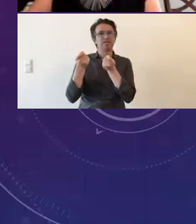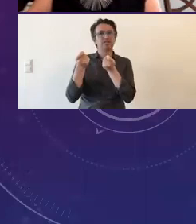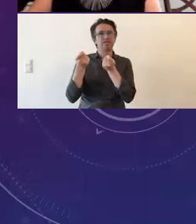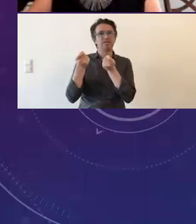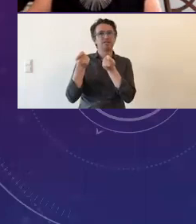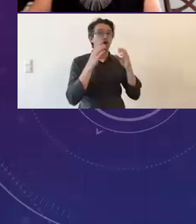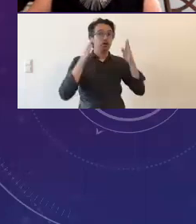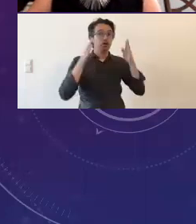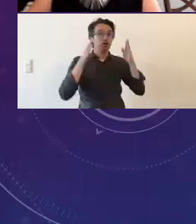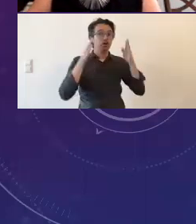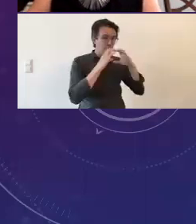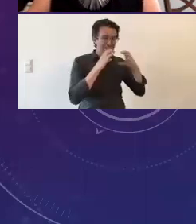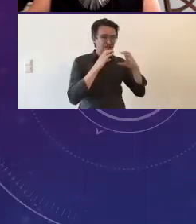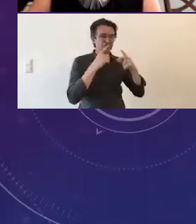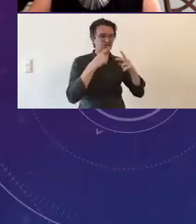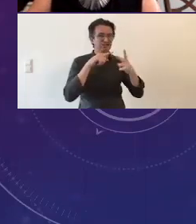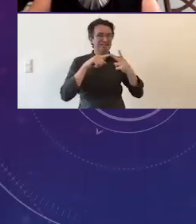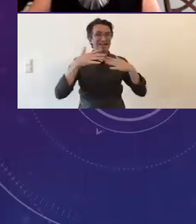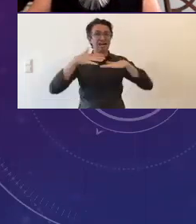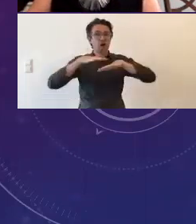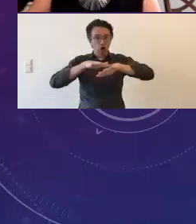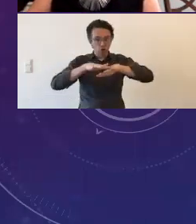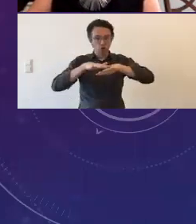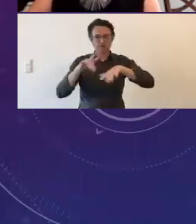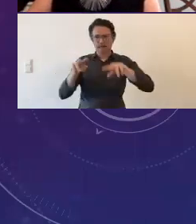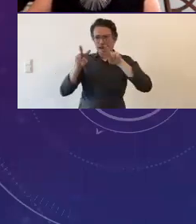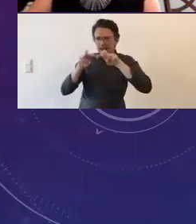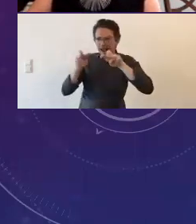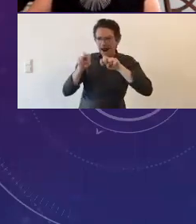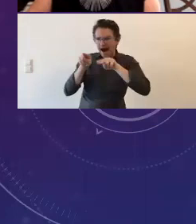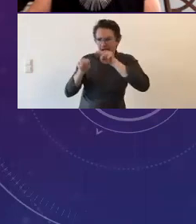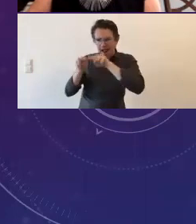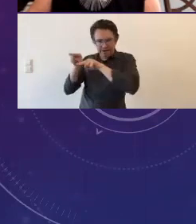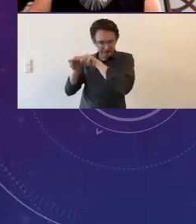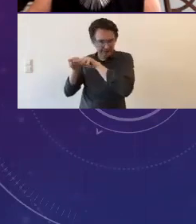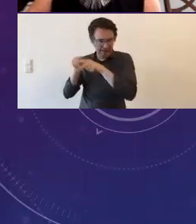who is deafblind and haven't shared her education background and I'm originally